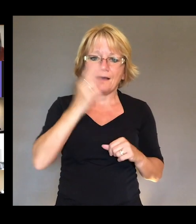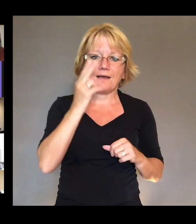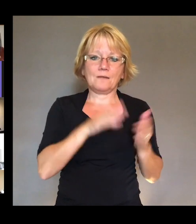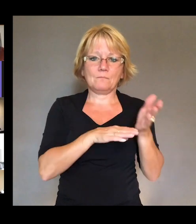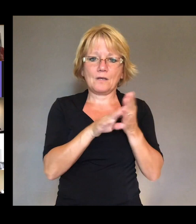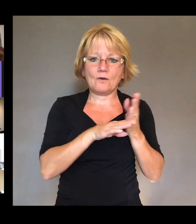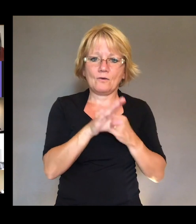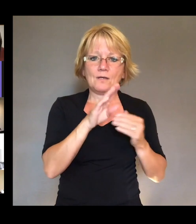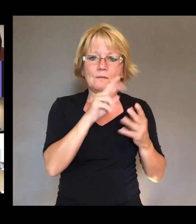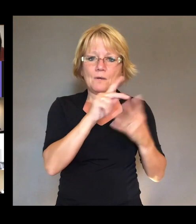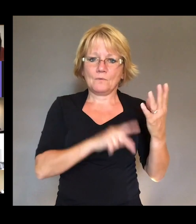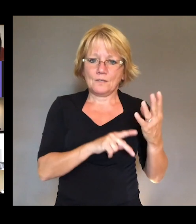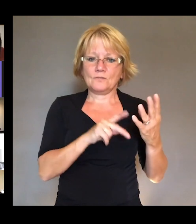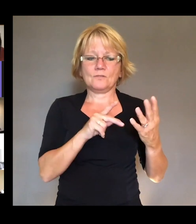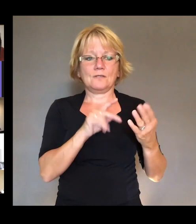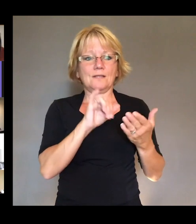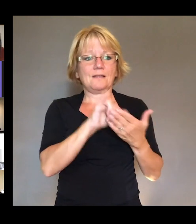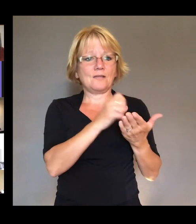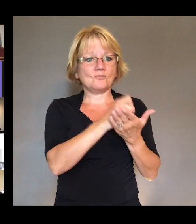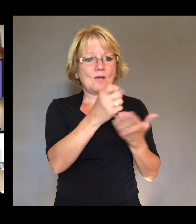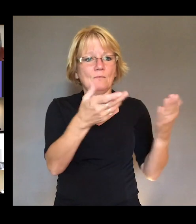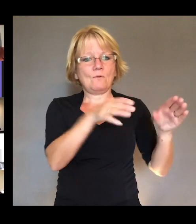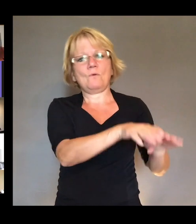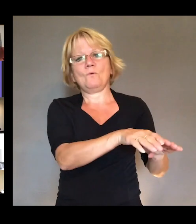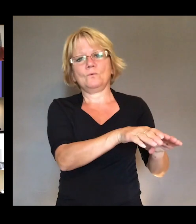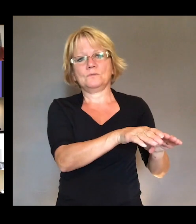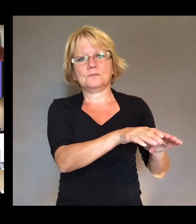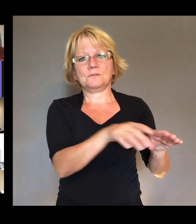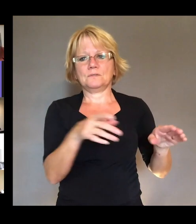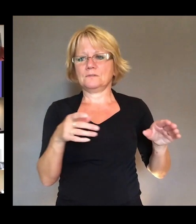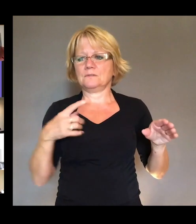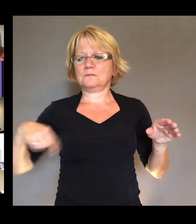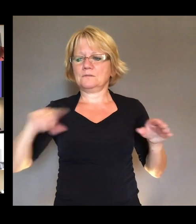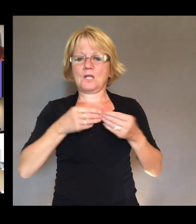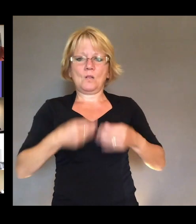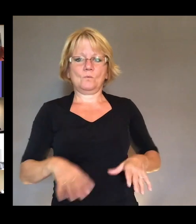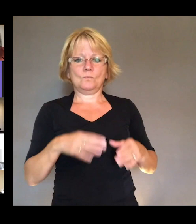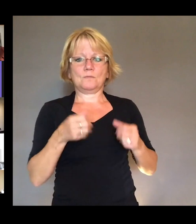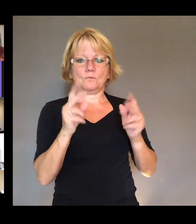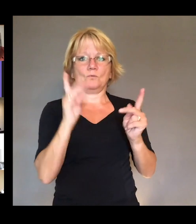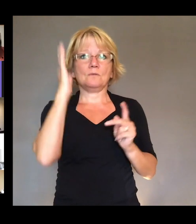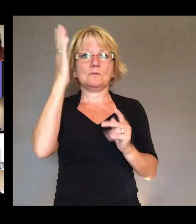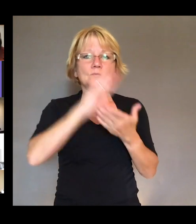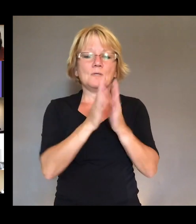is a high minority population. And we're closing a shop that gives them opportunities to be entrepreneurs.